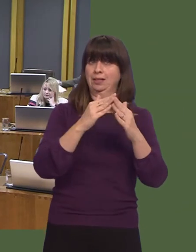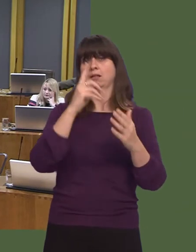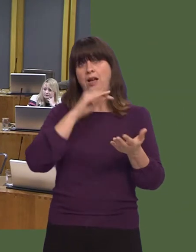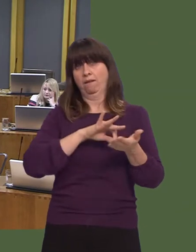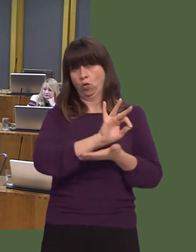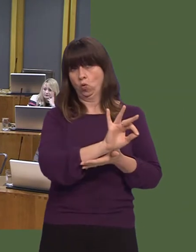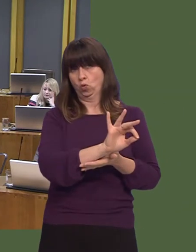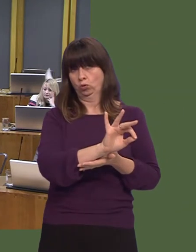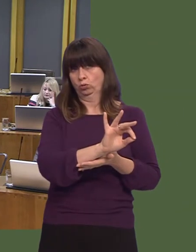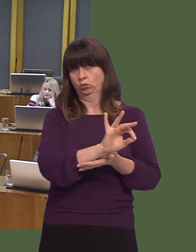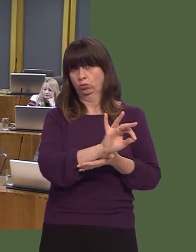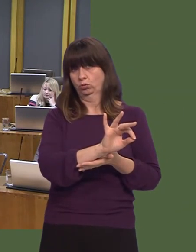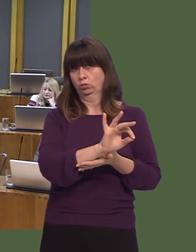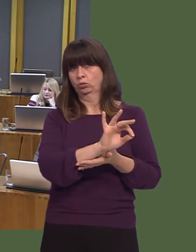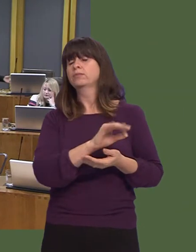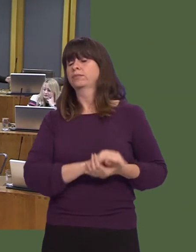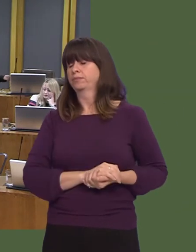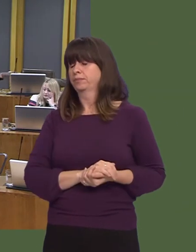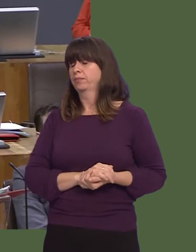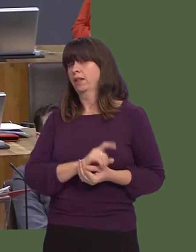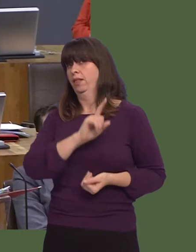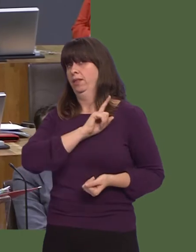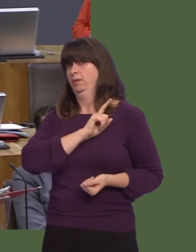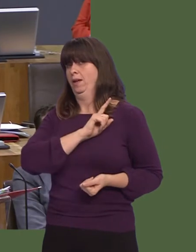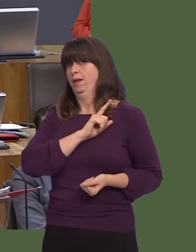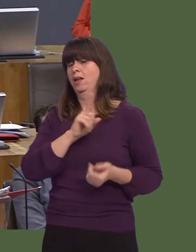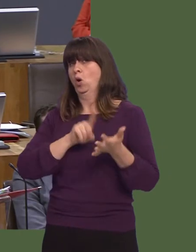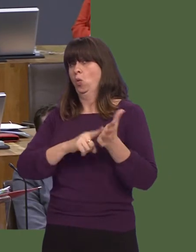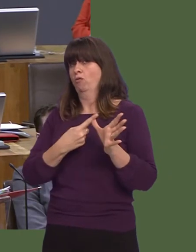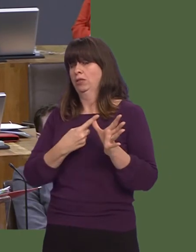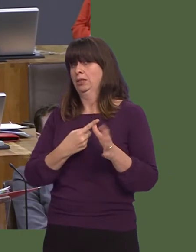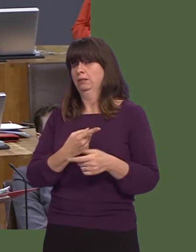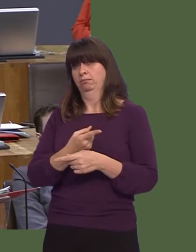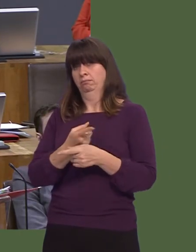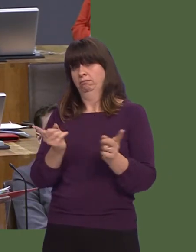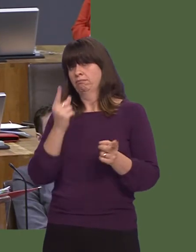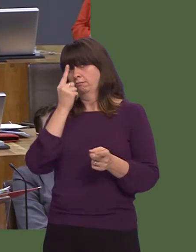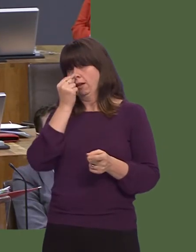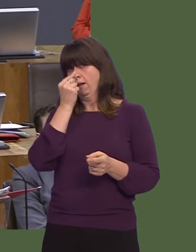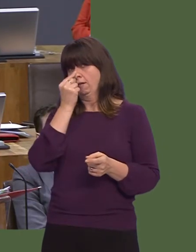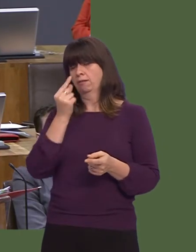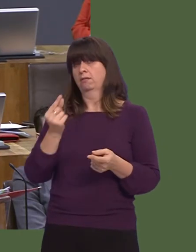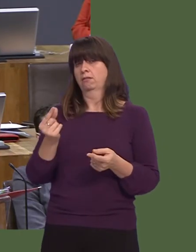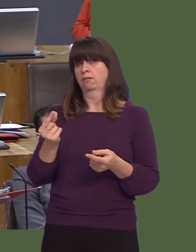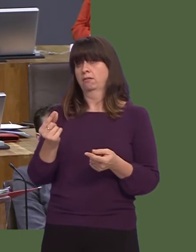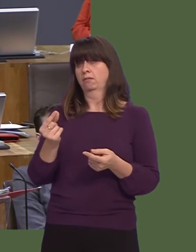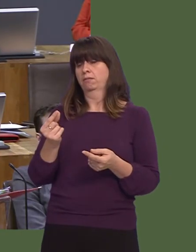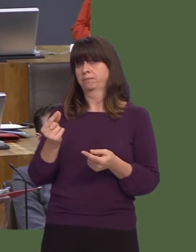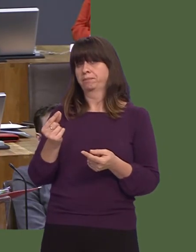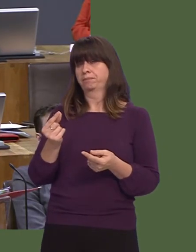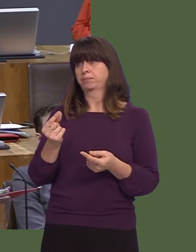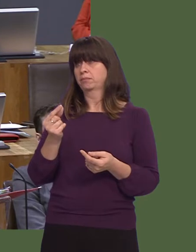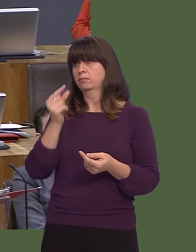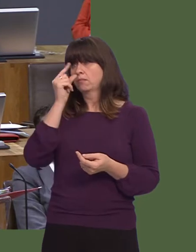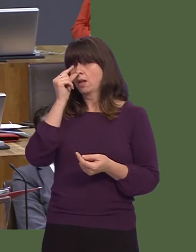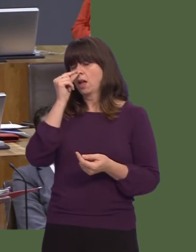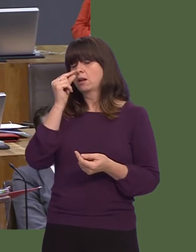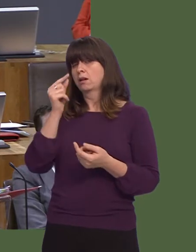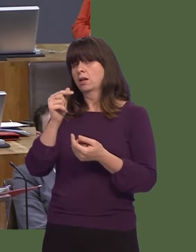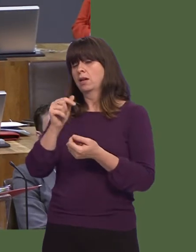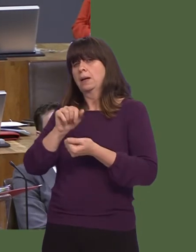to what people can afford. That's why, of course, local authorities can retain the money